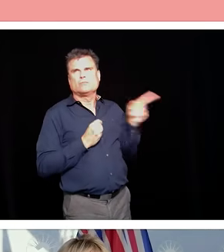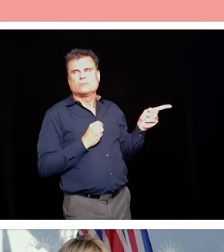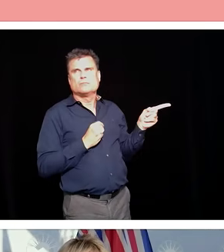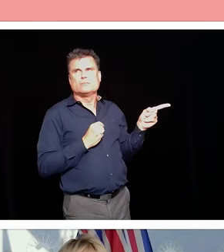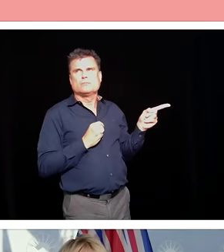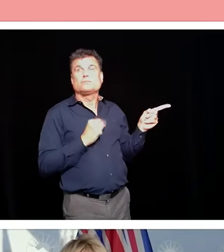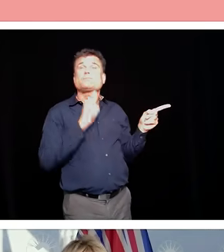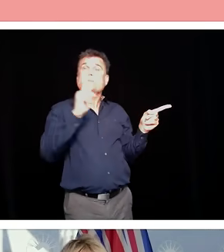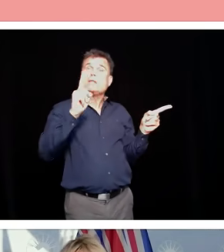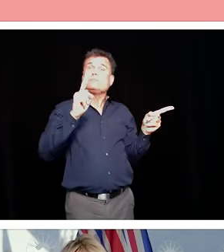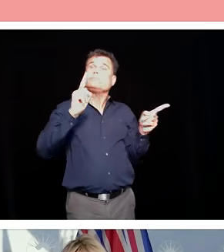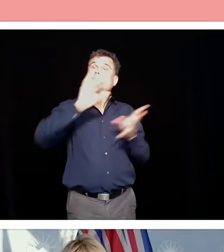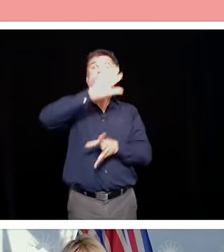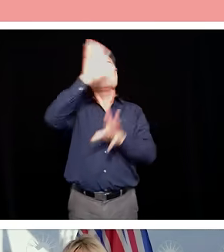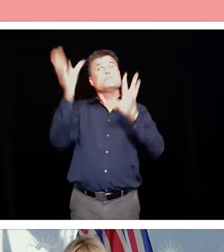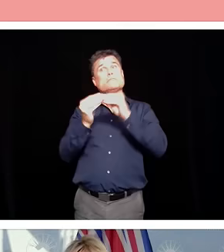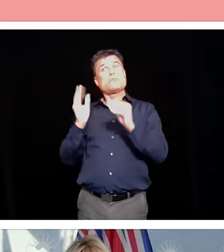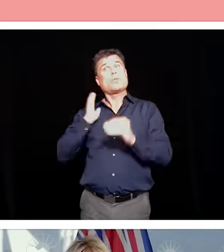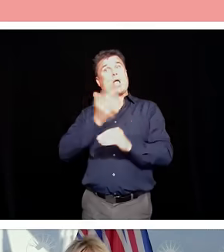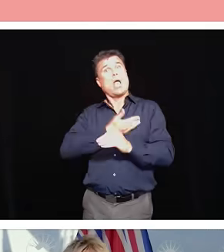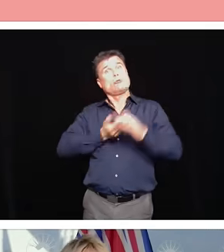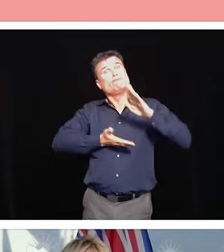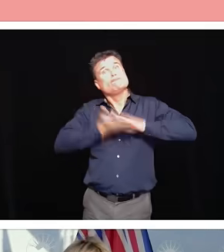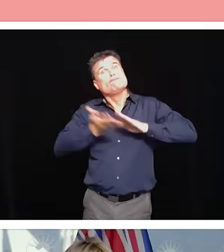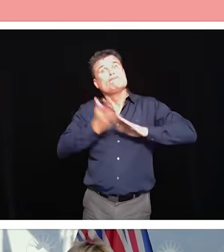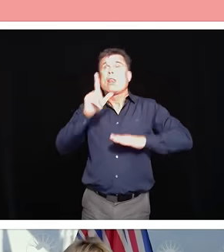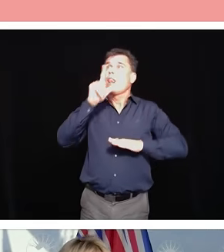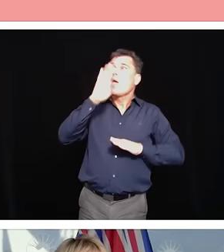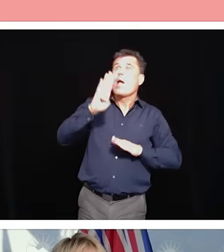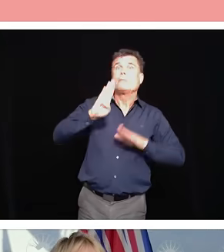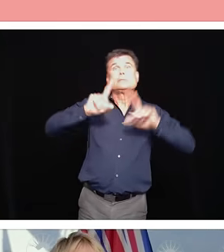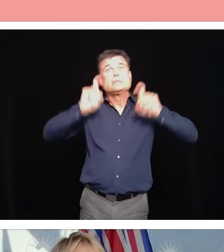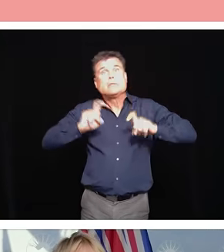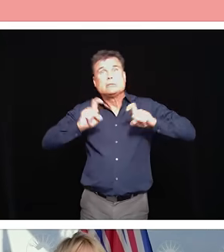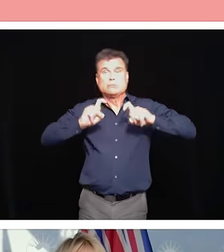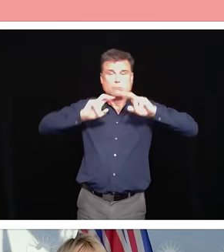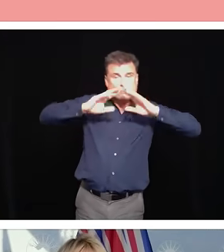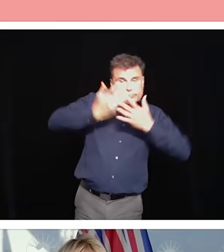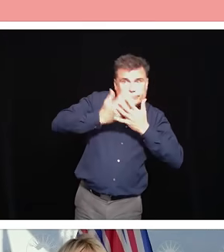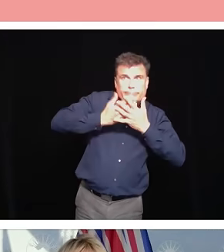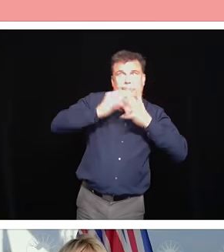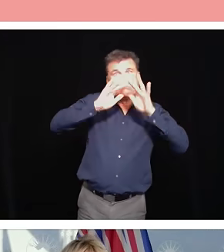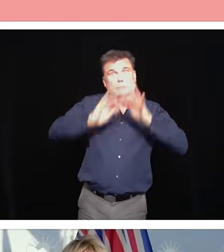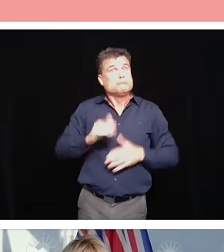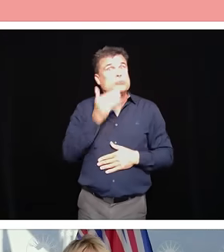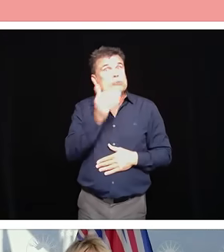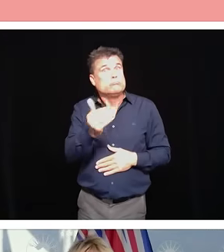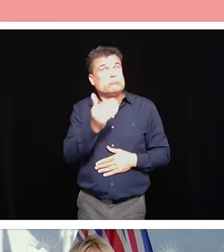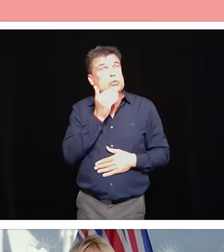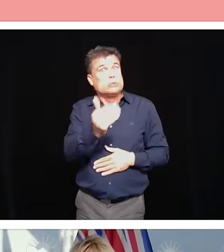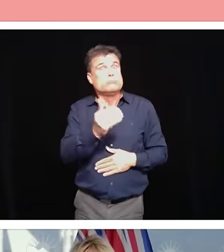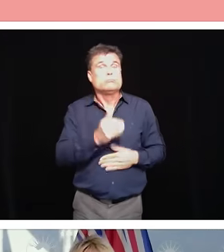This is just the bottom phase. This is where we have seen cases by exposure. During phase 3.